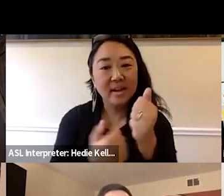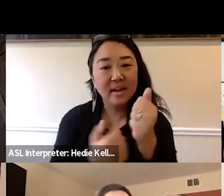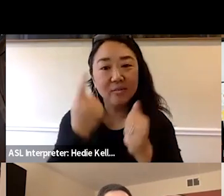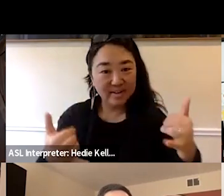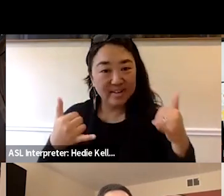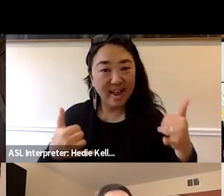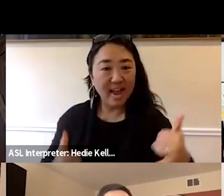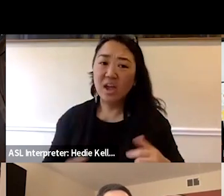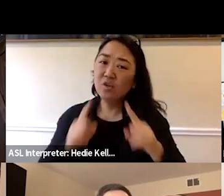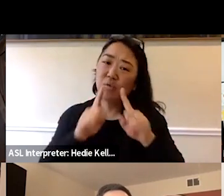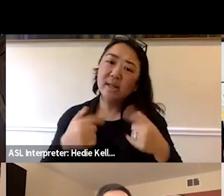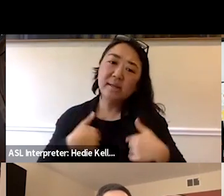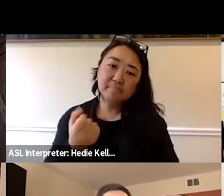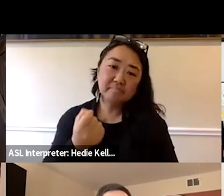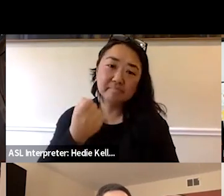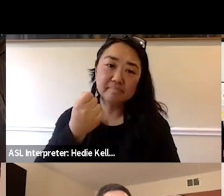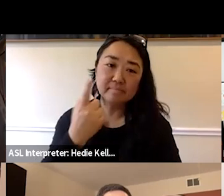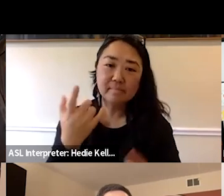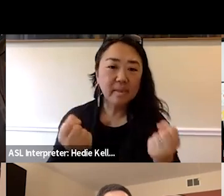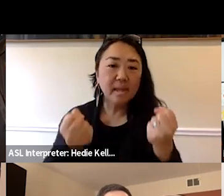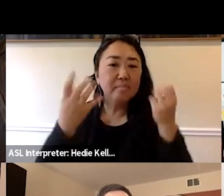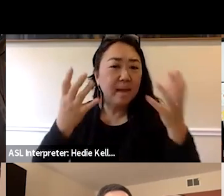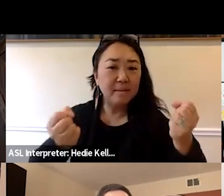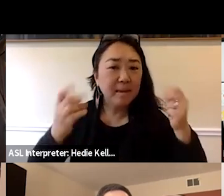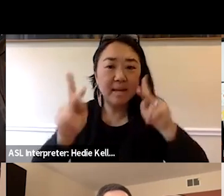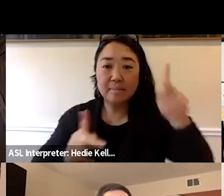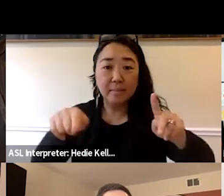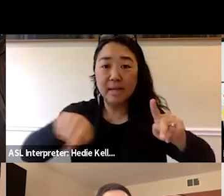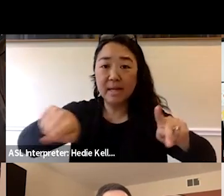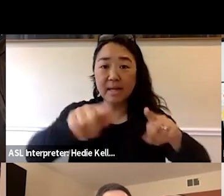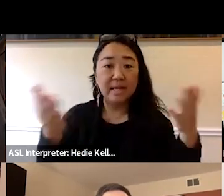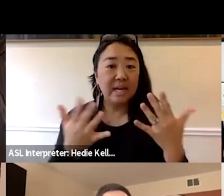We really understand that many people in our audience have options to spend